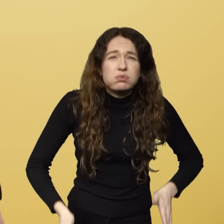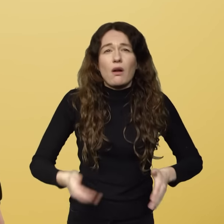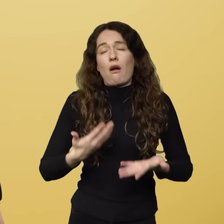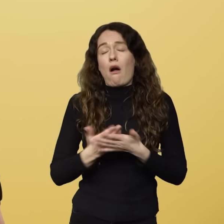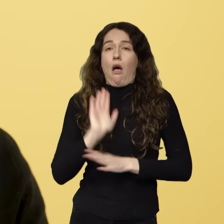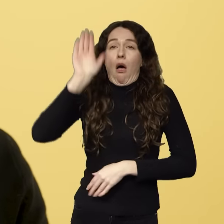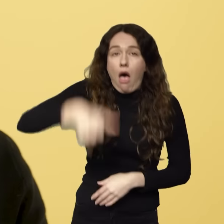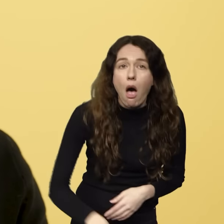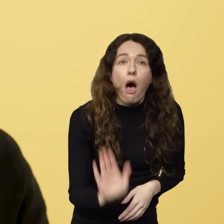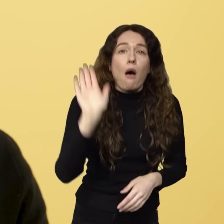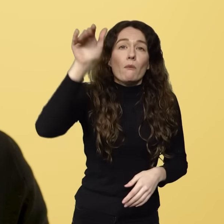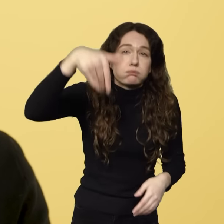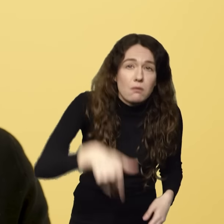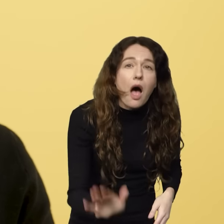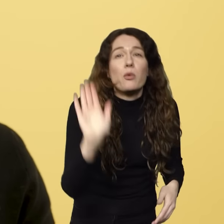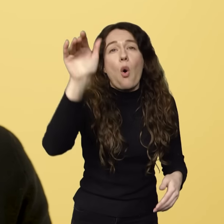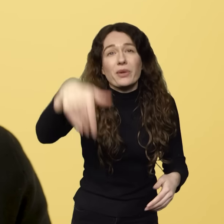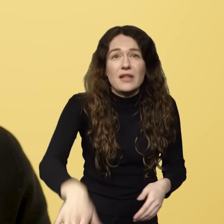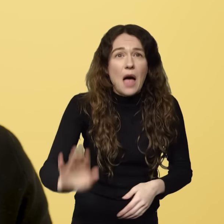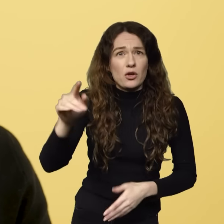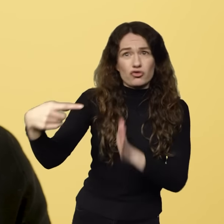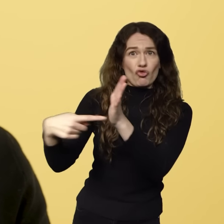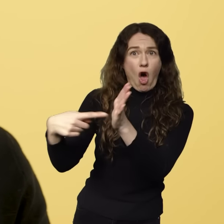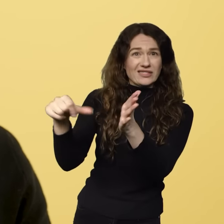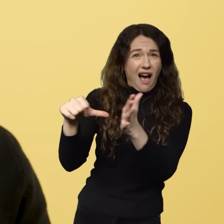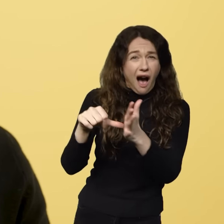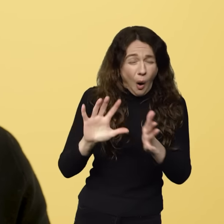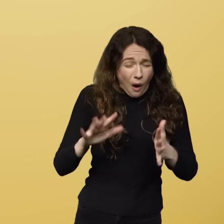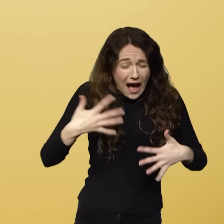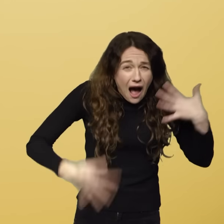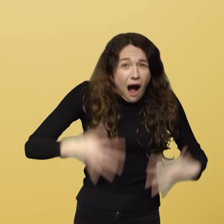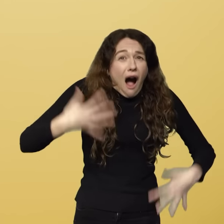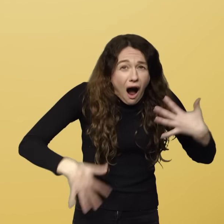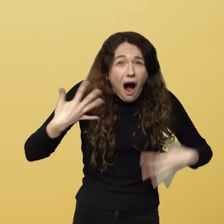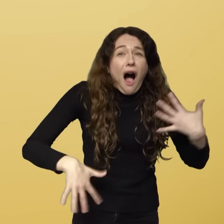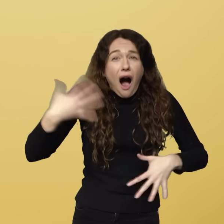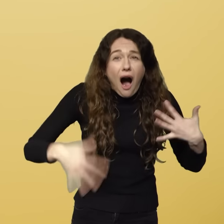it’s the achey-ness and the being drained and everything. It's just a vicious cycle